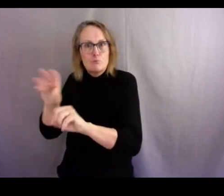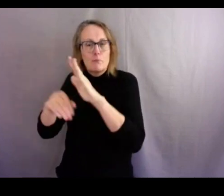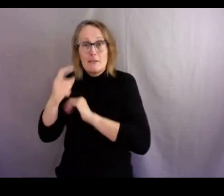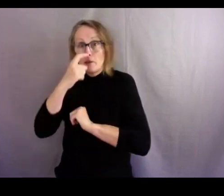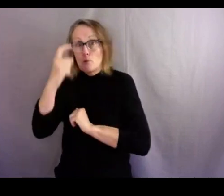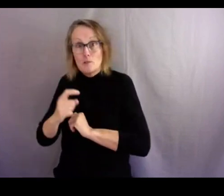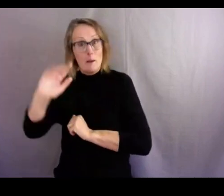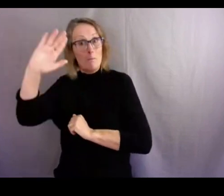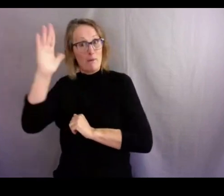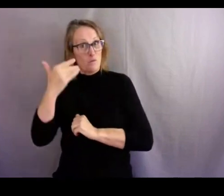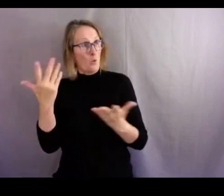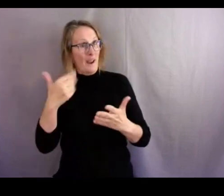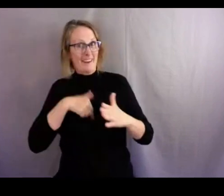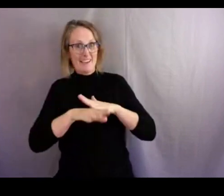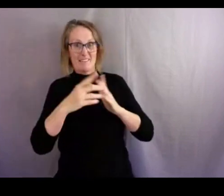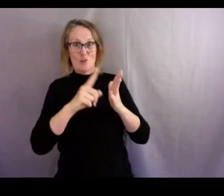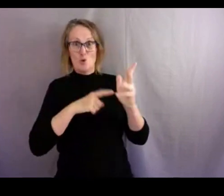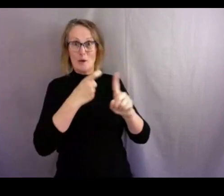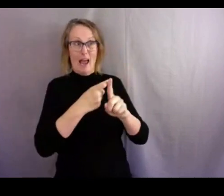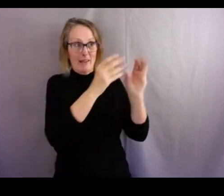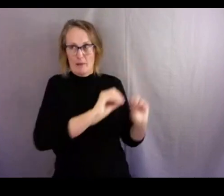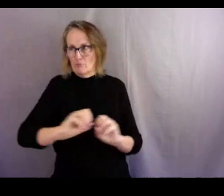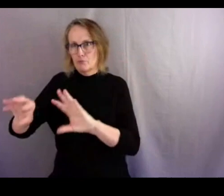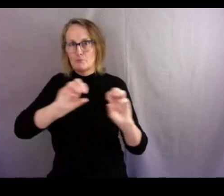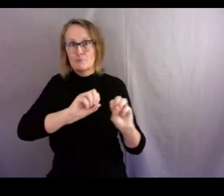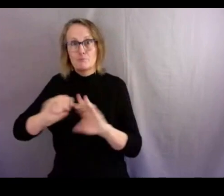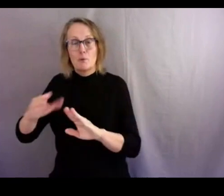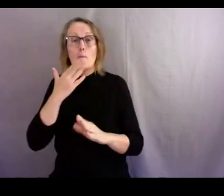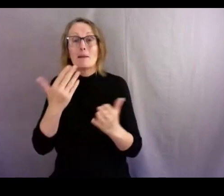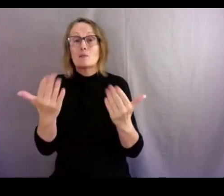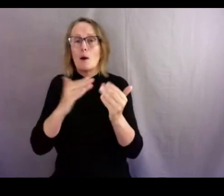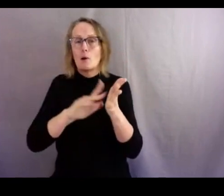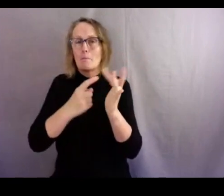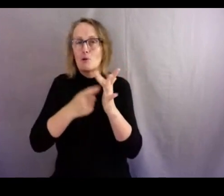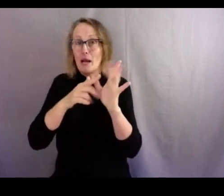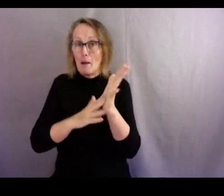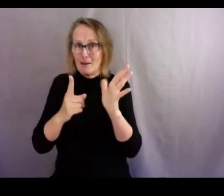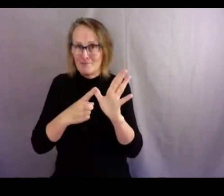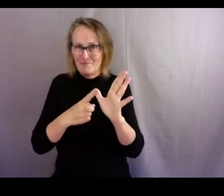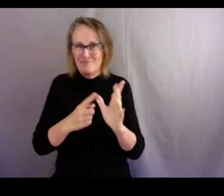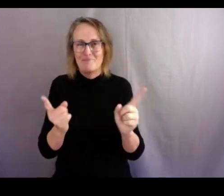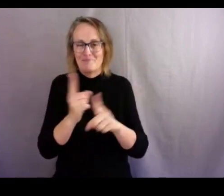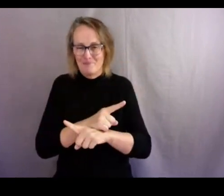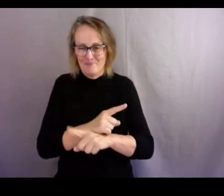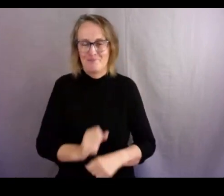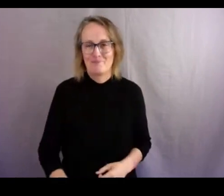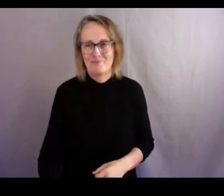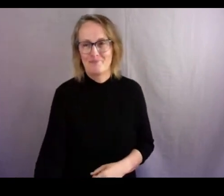and the University of Cambridge. Please join me in welcoming Miriama. (audience applauds)